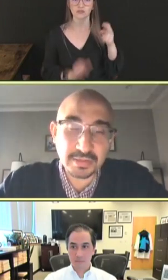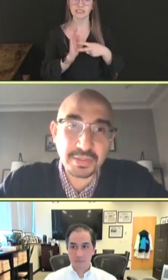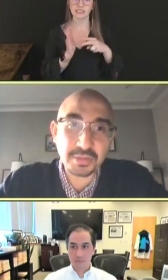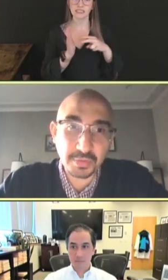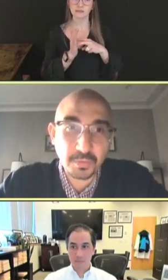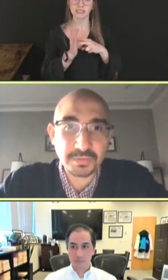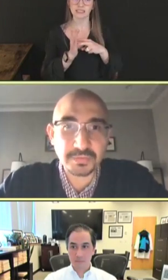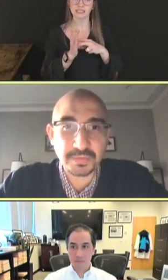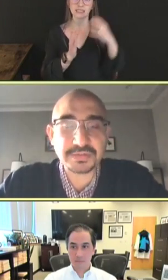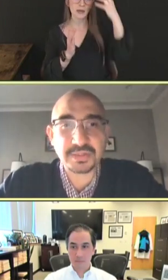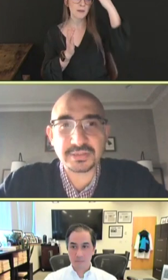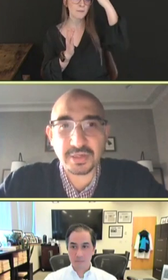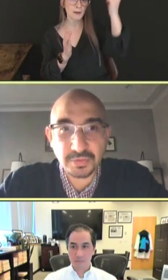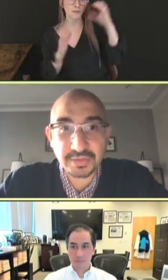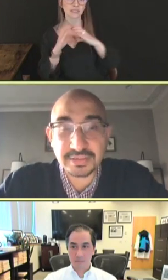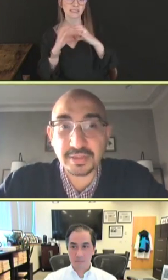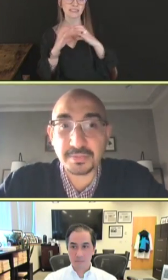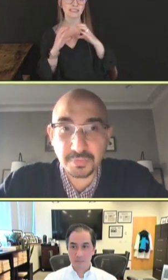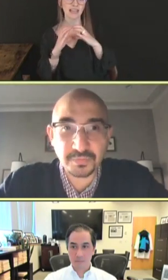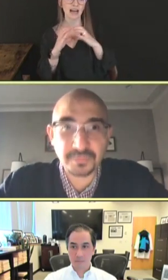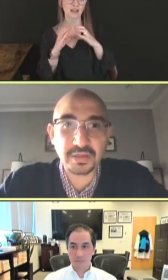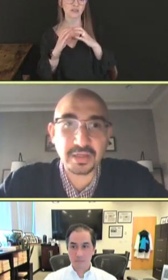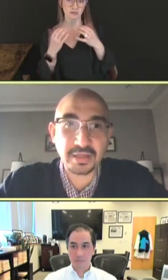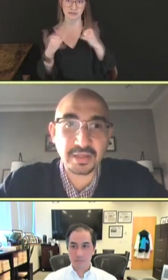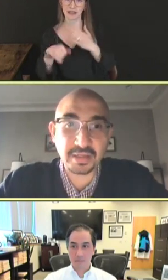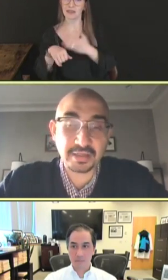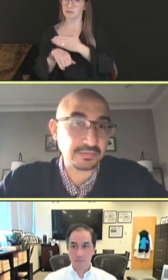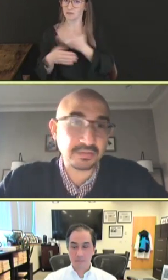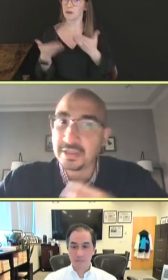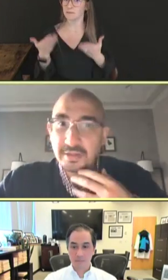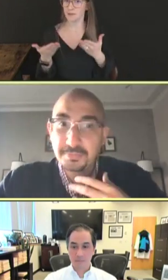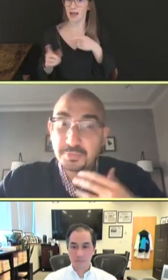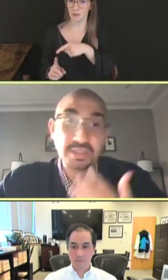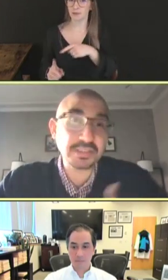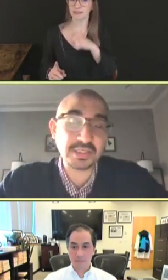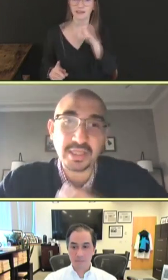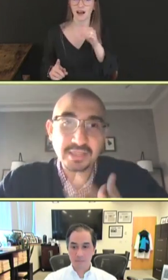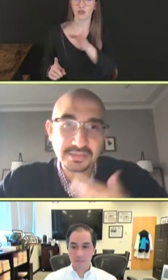being recalled into this reaction are not getting improved, and potentially enhancing